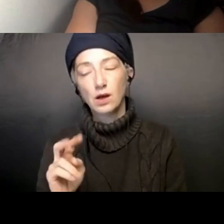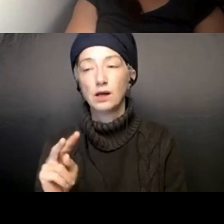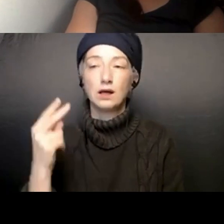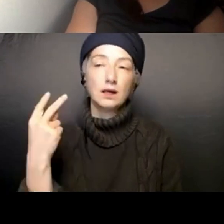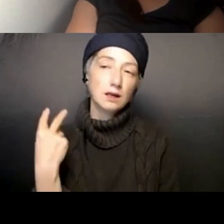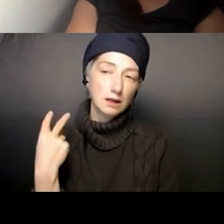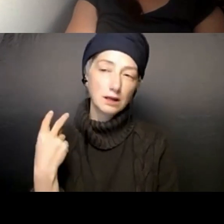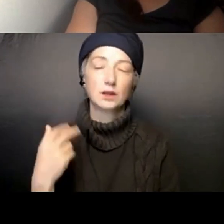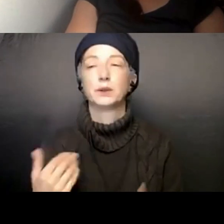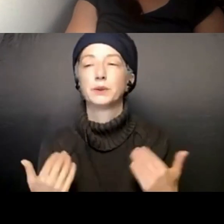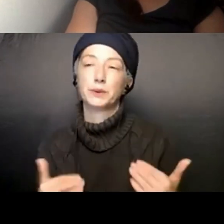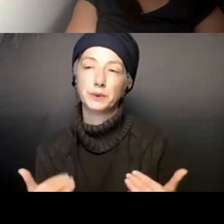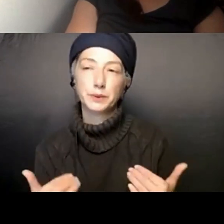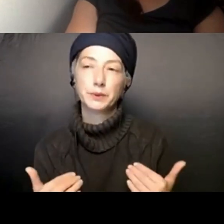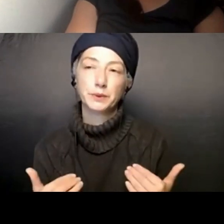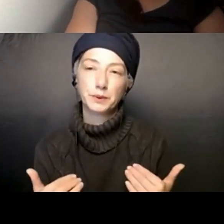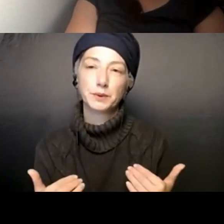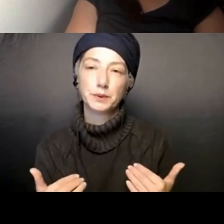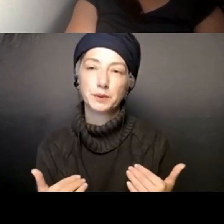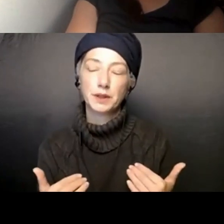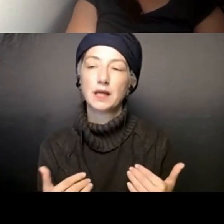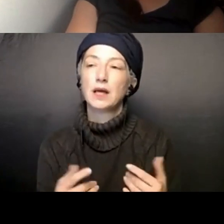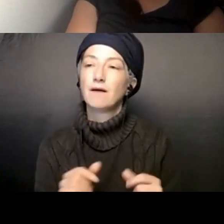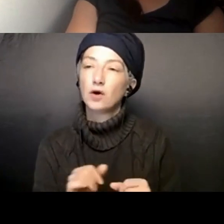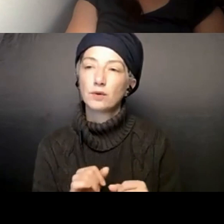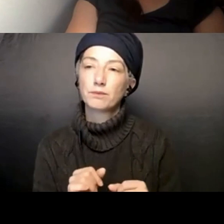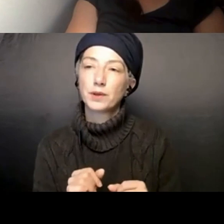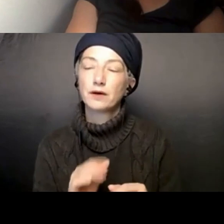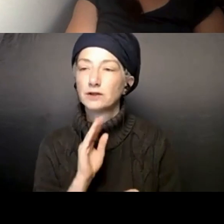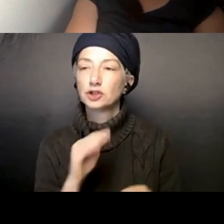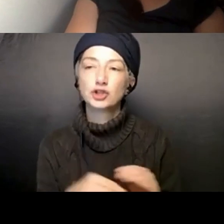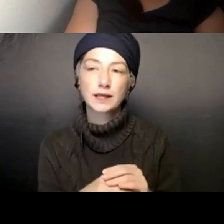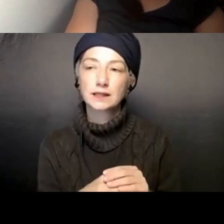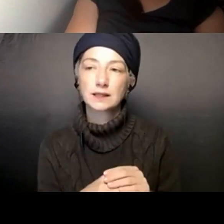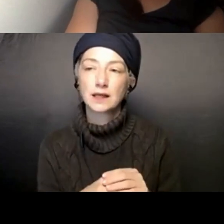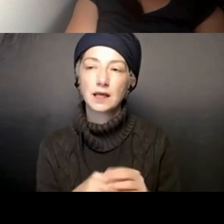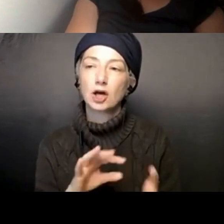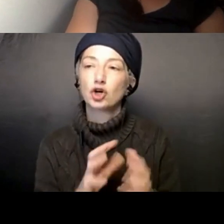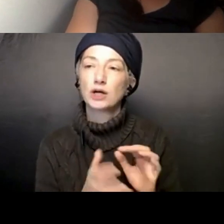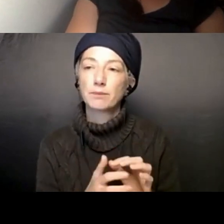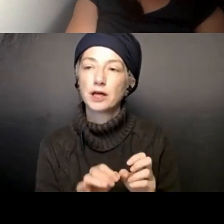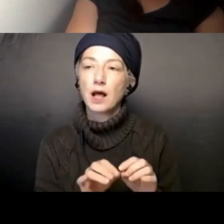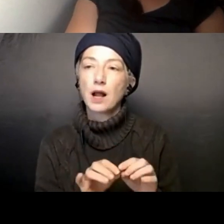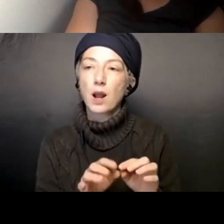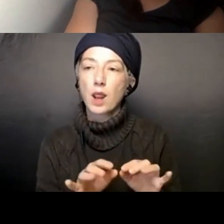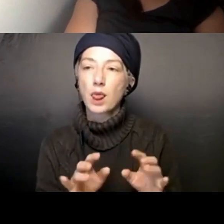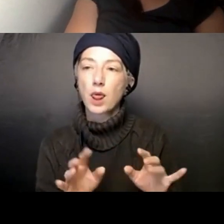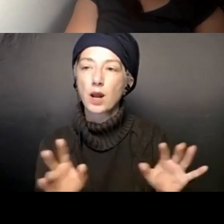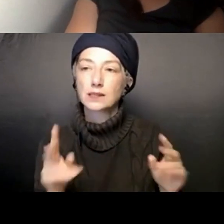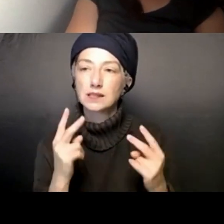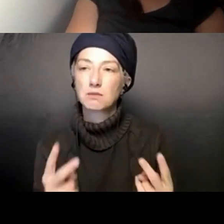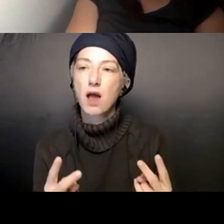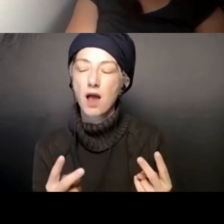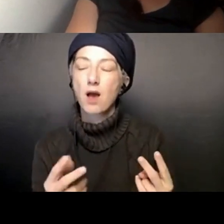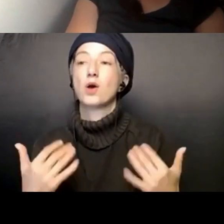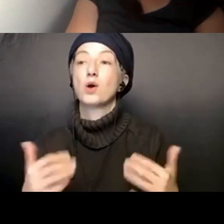and seeing all these crips come out and link up with us, be that physically or virtually.